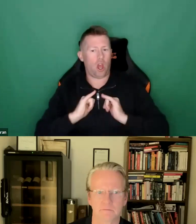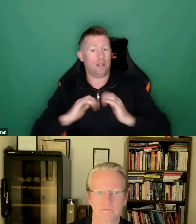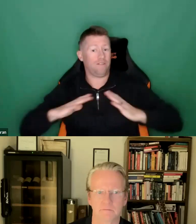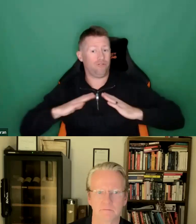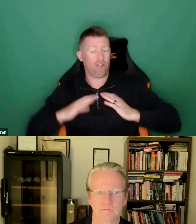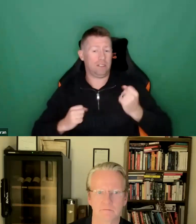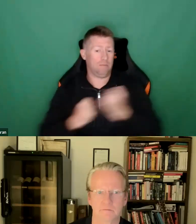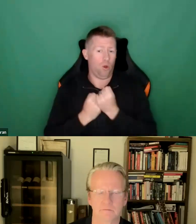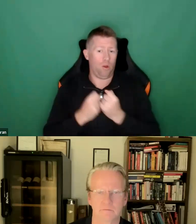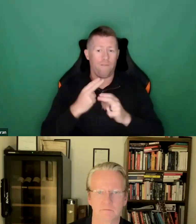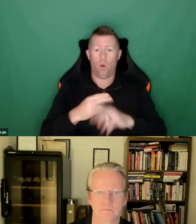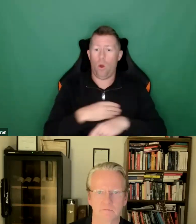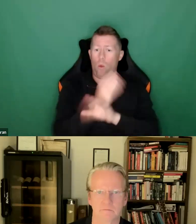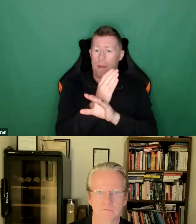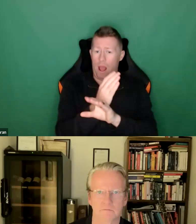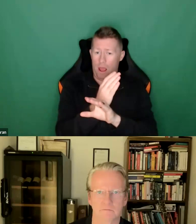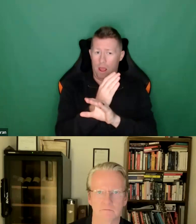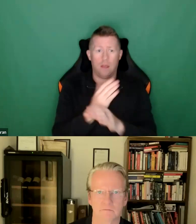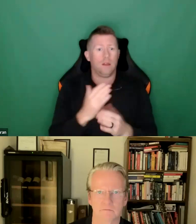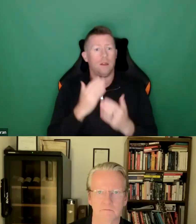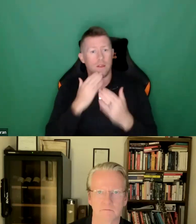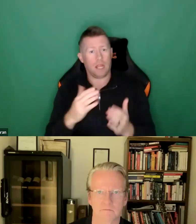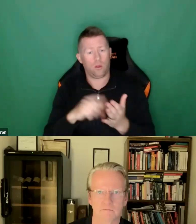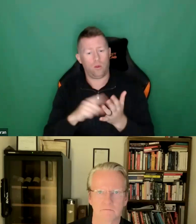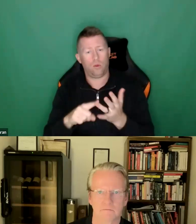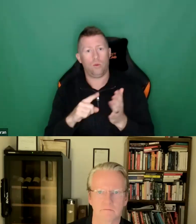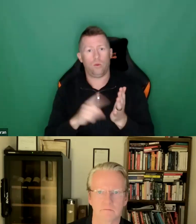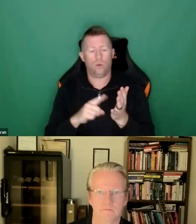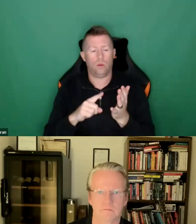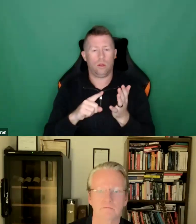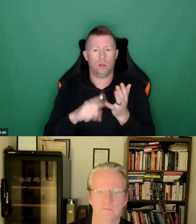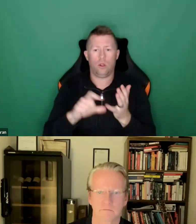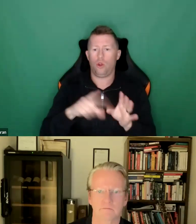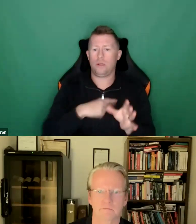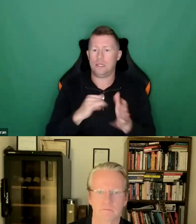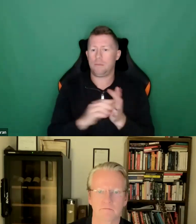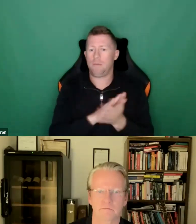let's talk about this. I hope everyone's got some actions they can take away tonight. I'll